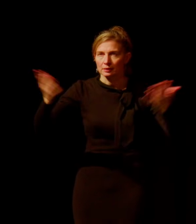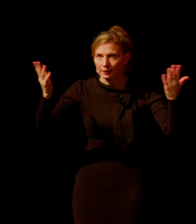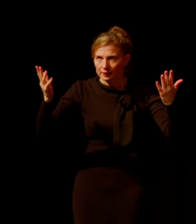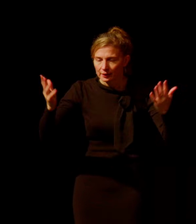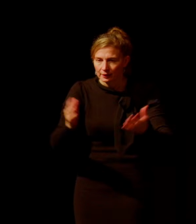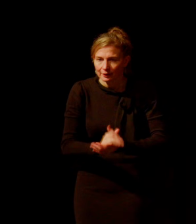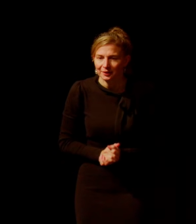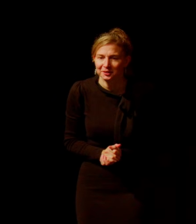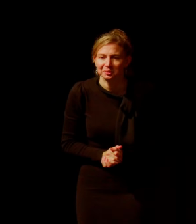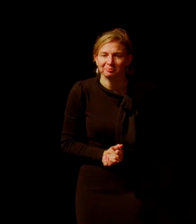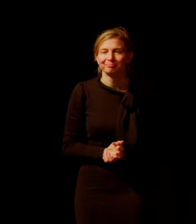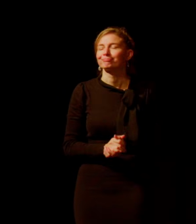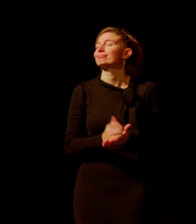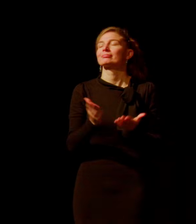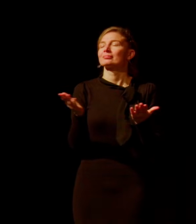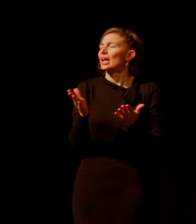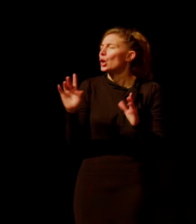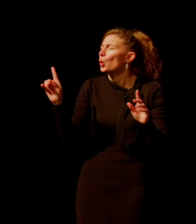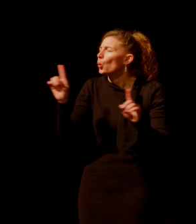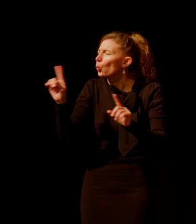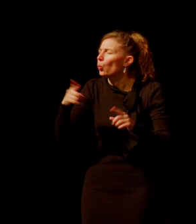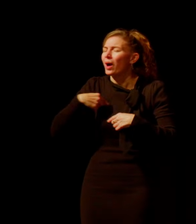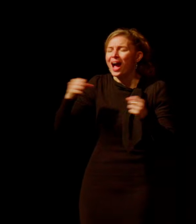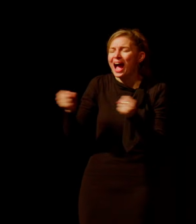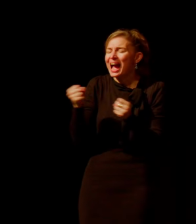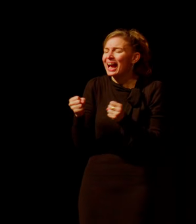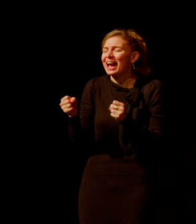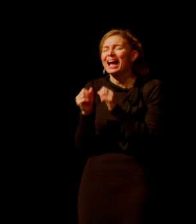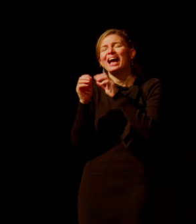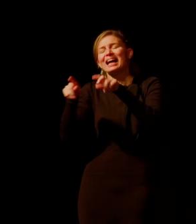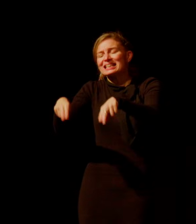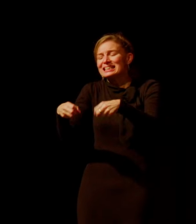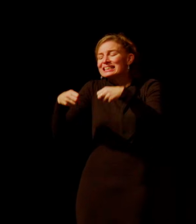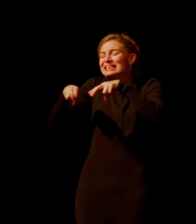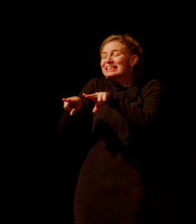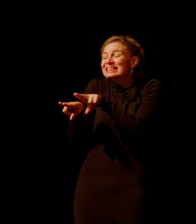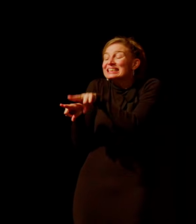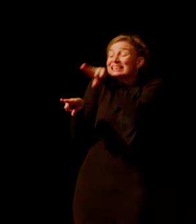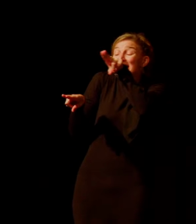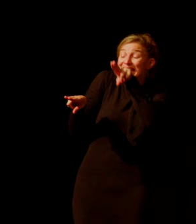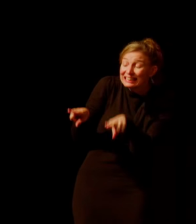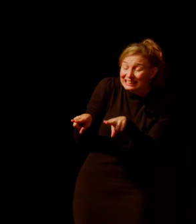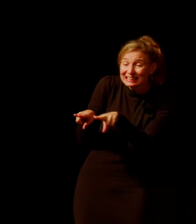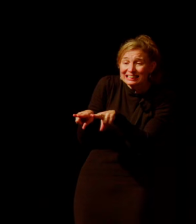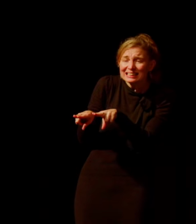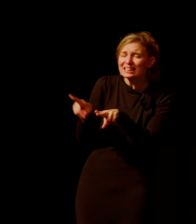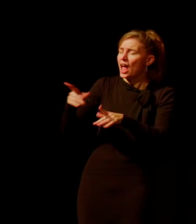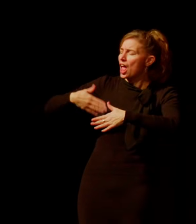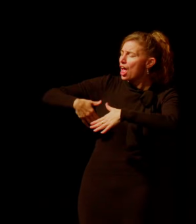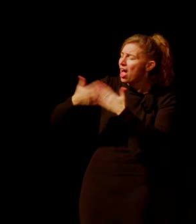“No. I cannot sleep next to you anymore! “Your snoring’s waking me up every day for years!